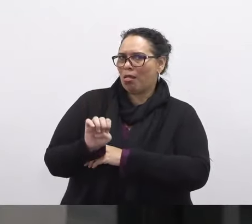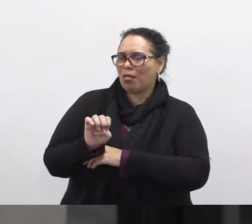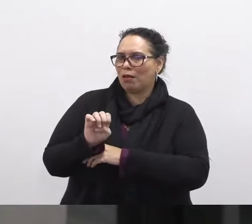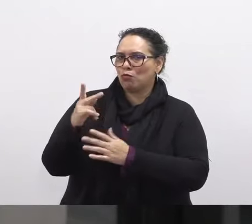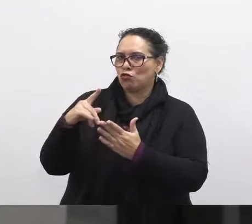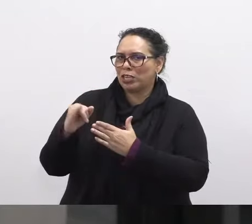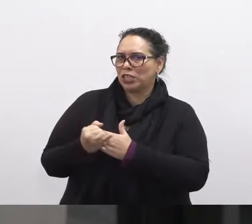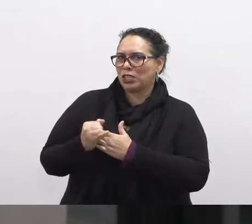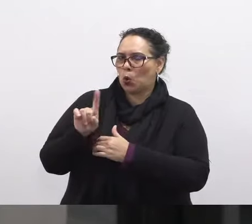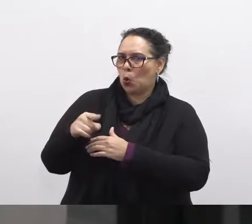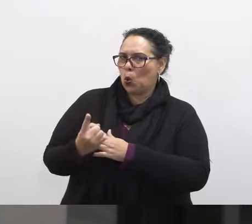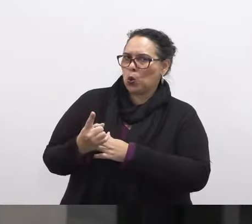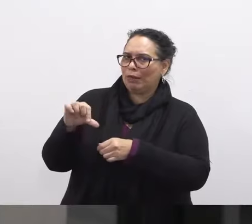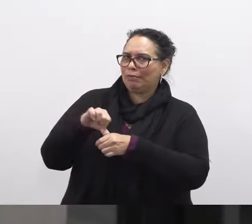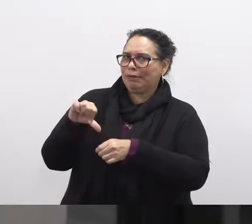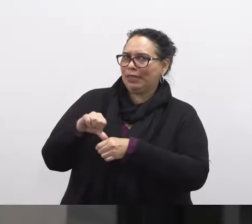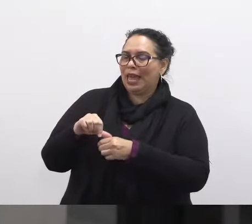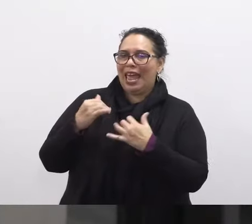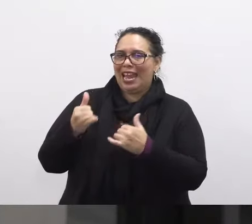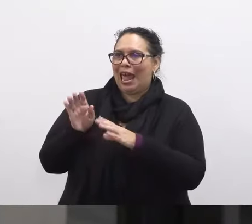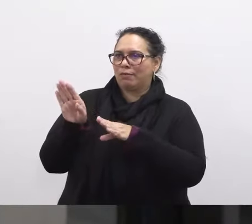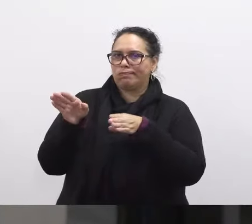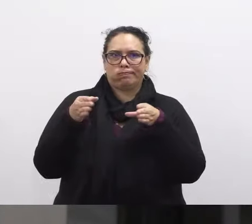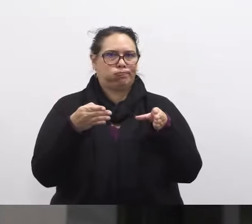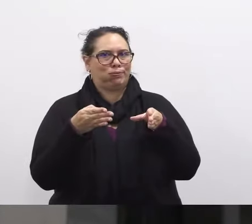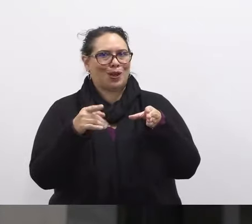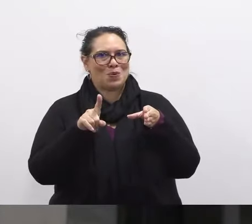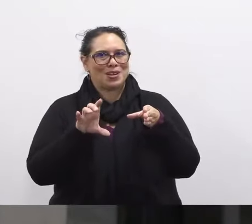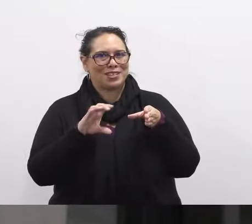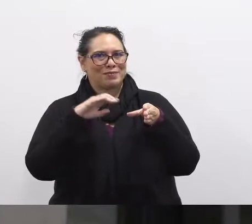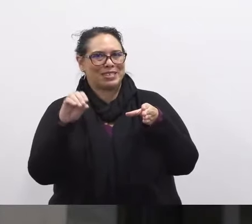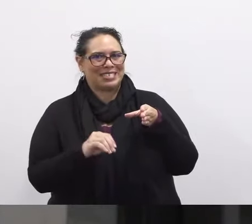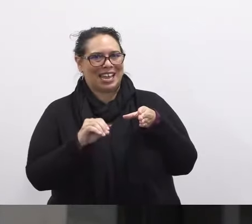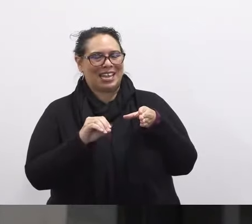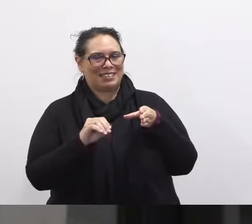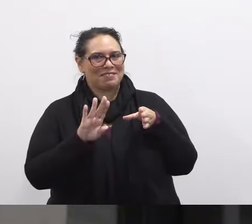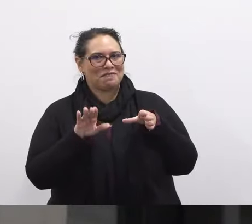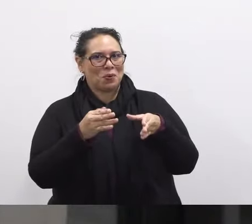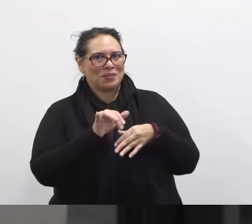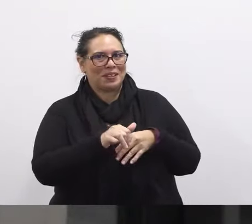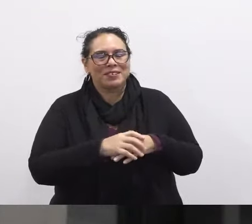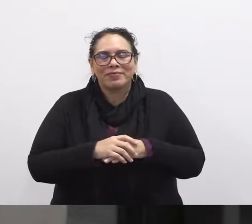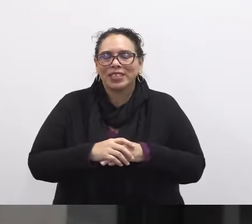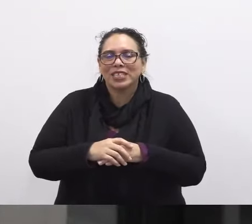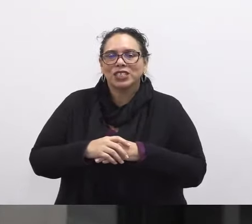are now 100% focused on renewables. School District embraced this trend as well,